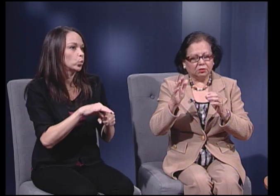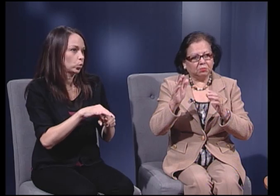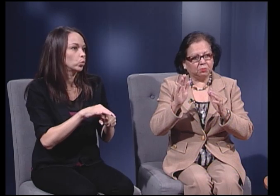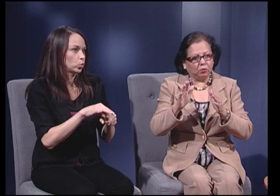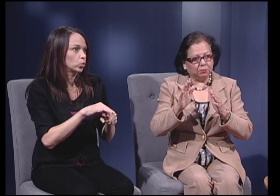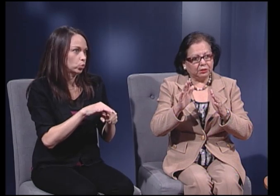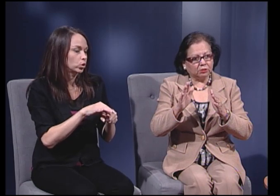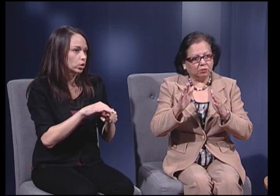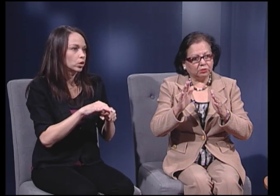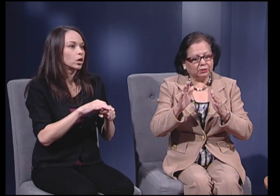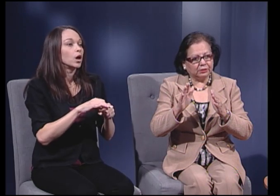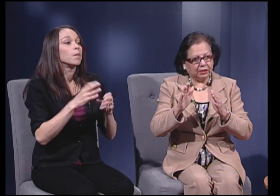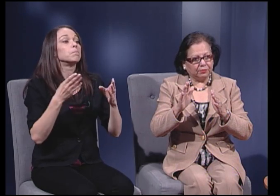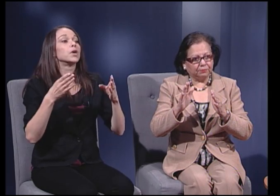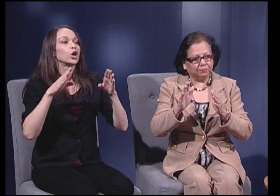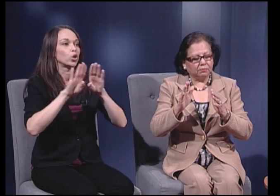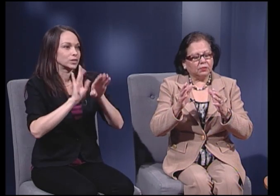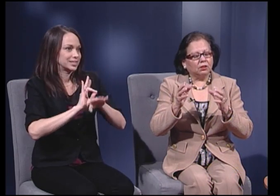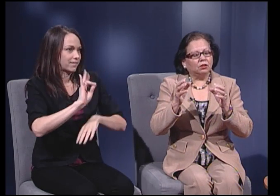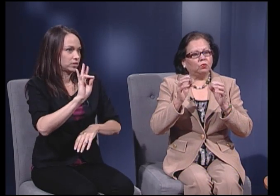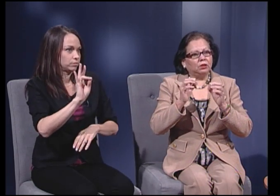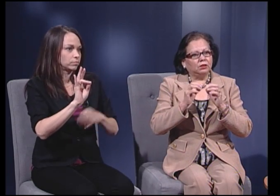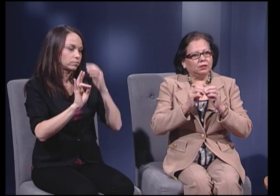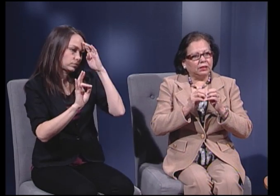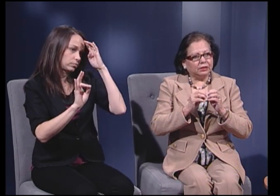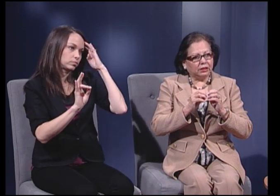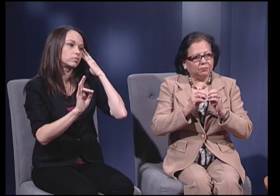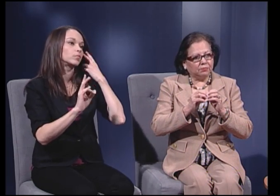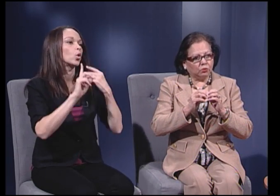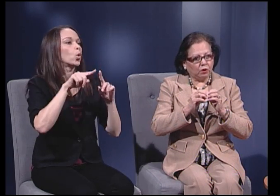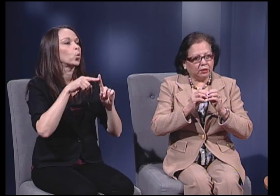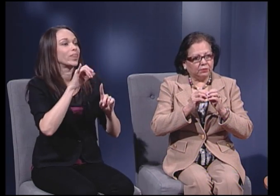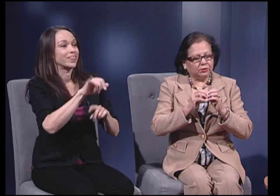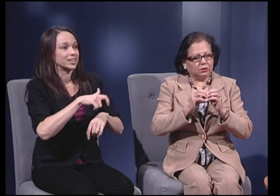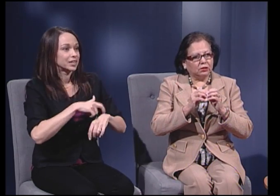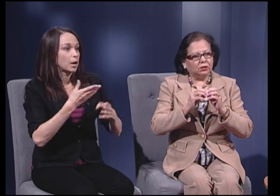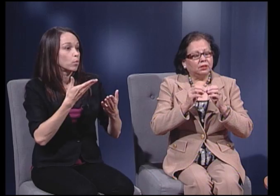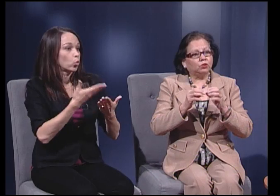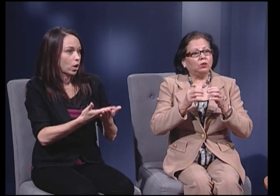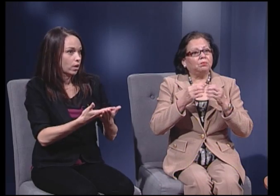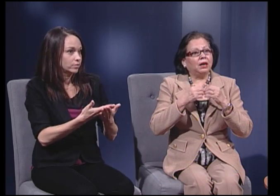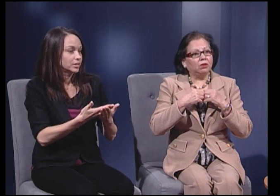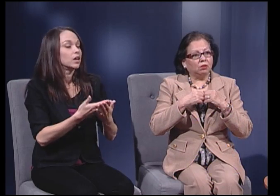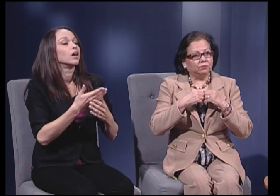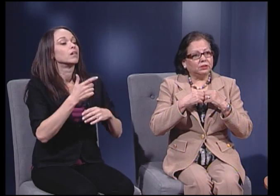But the polling place closes at 7. When that time arrives, that's when my office